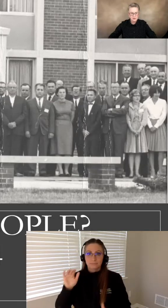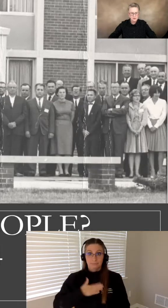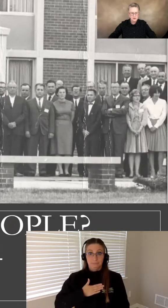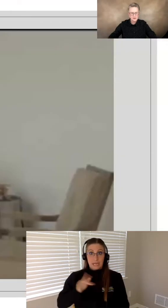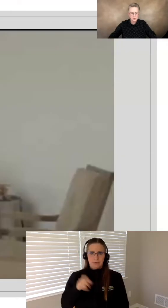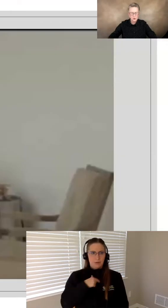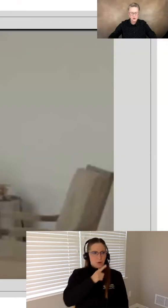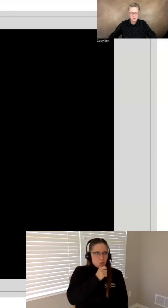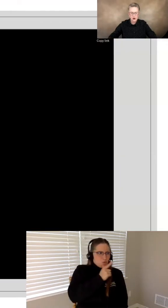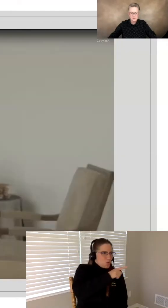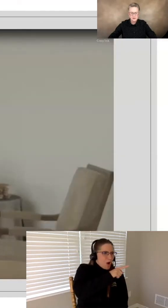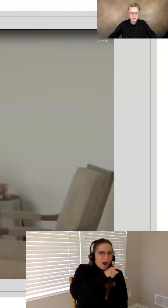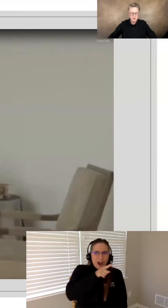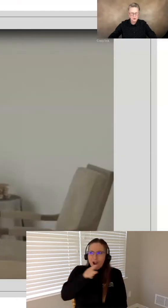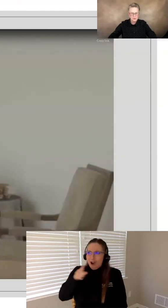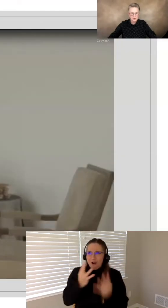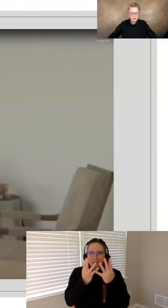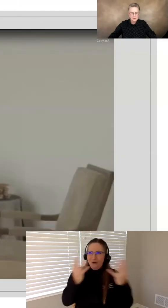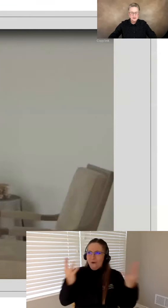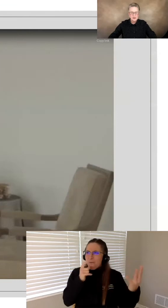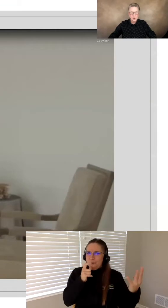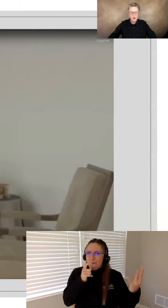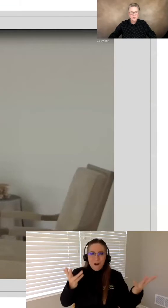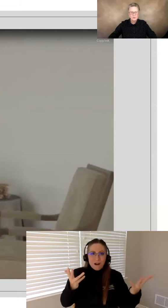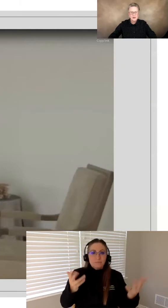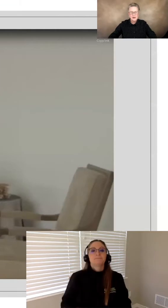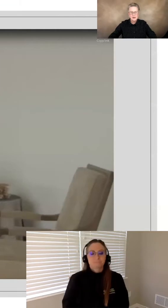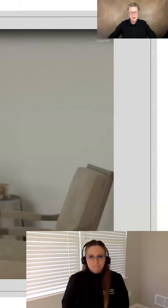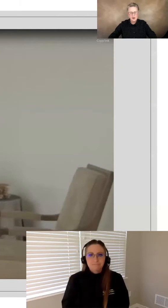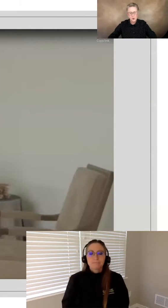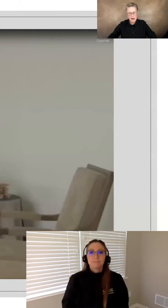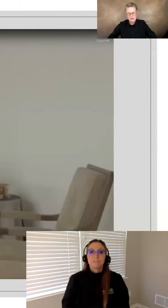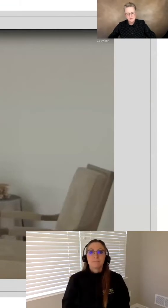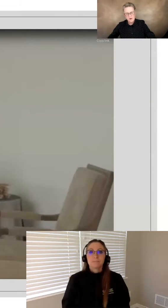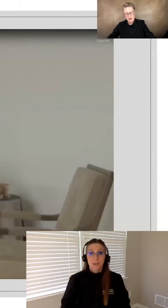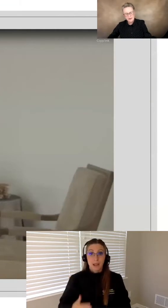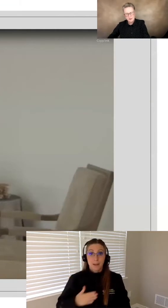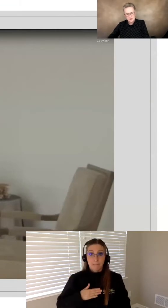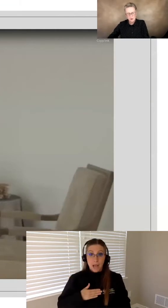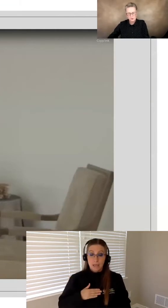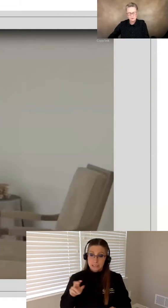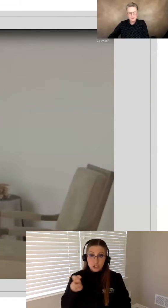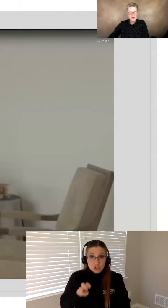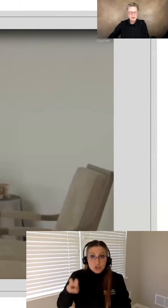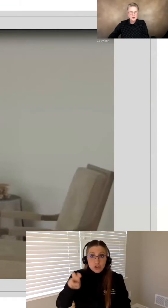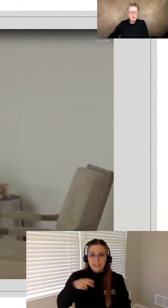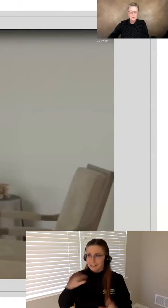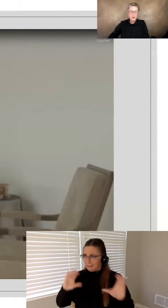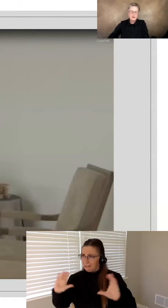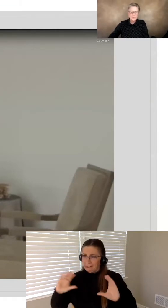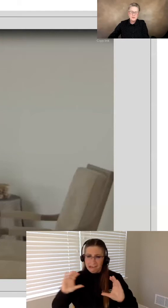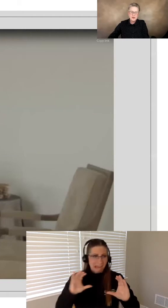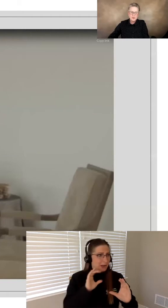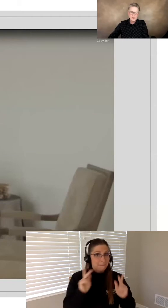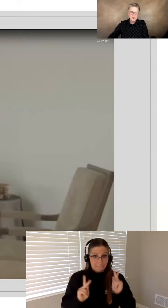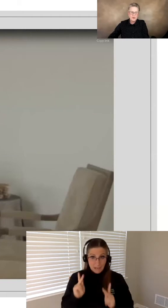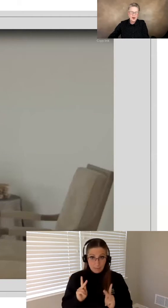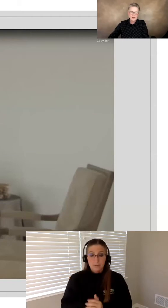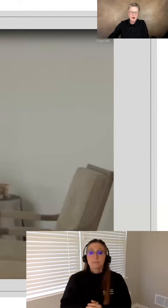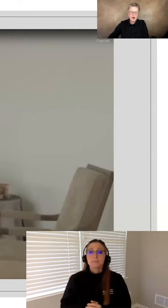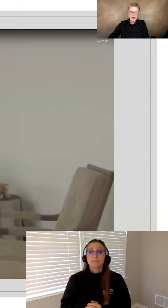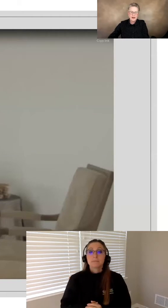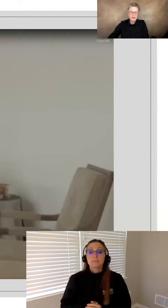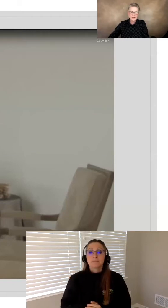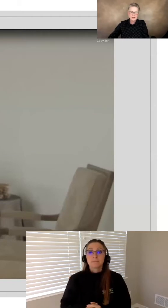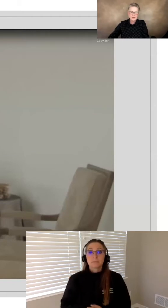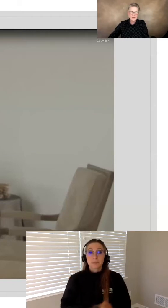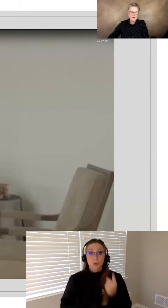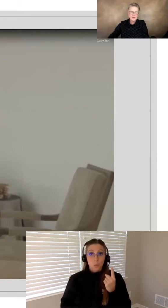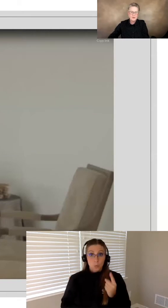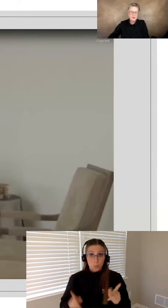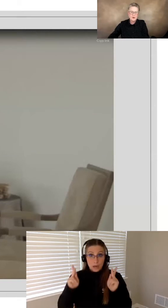who in the world are these people so in my quest of finding people, one of the people that I